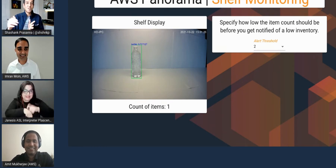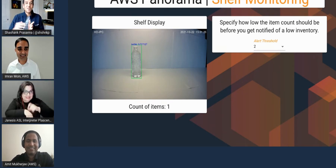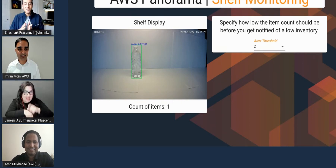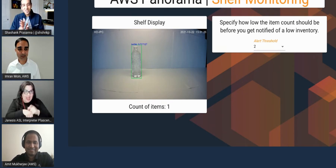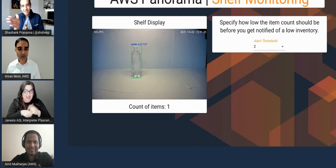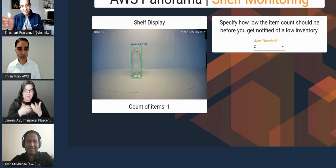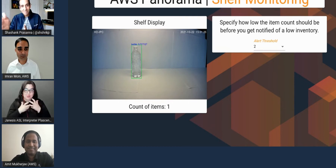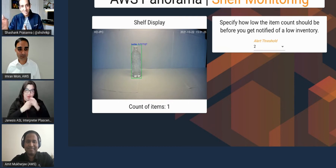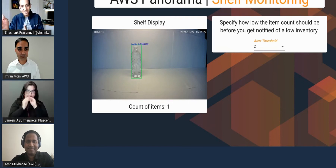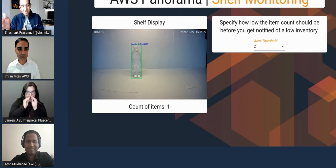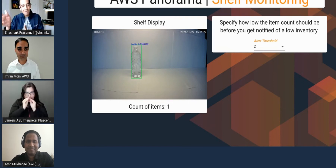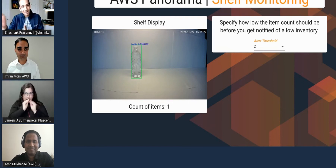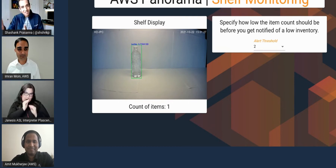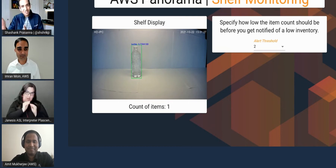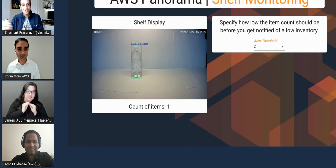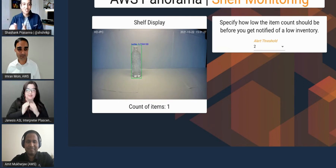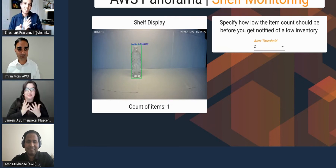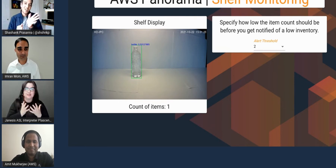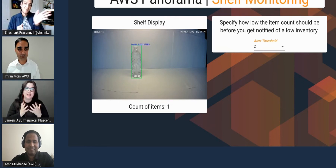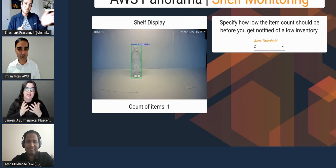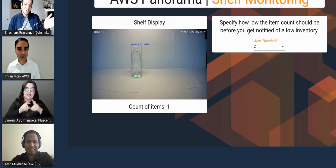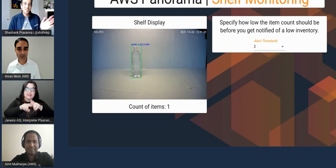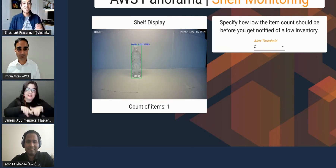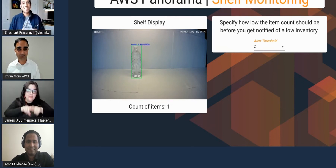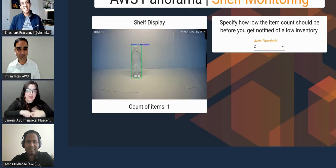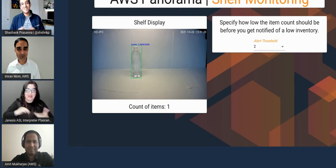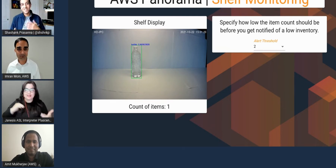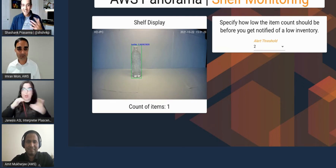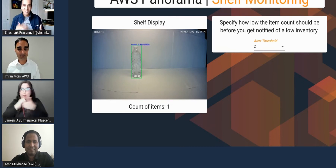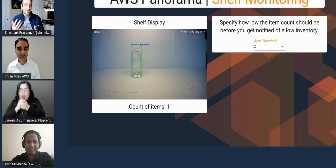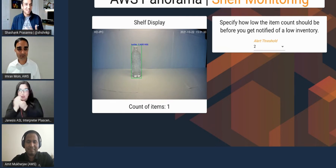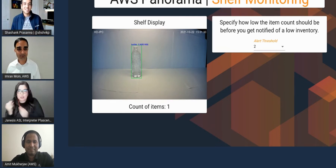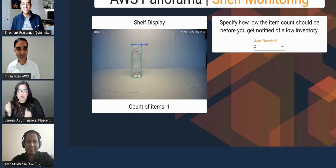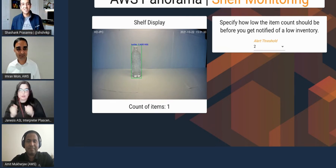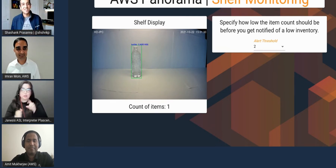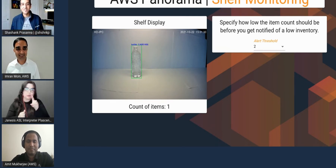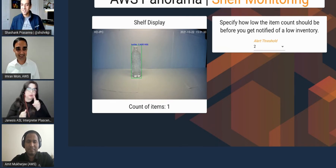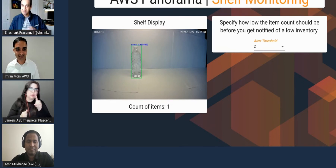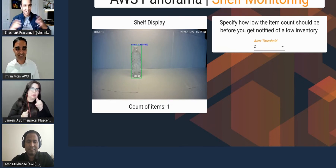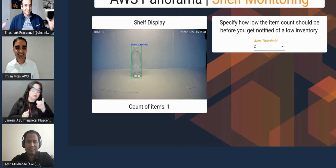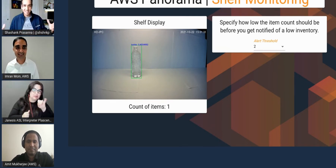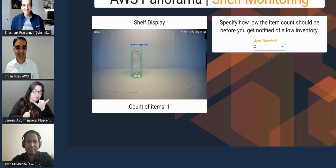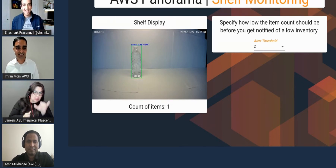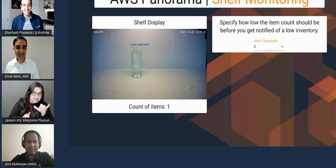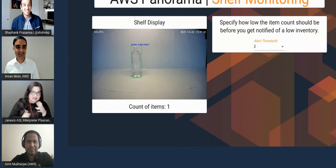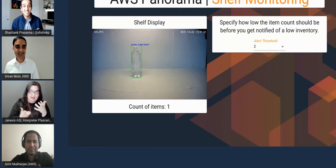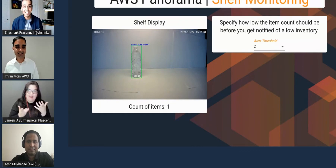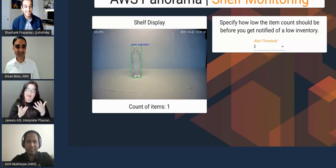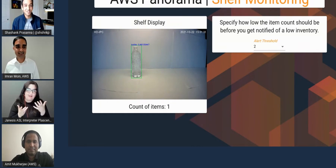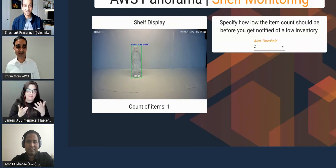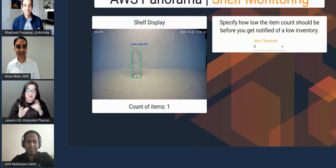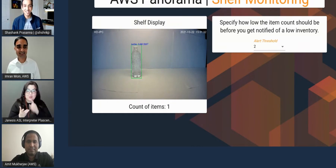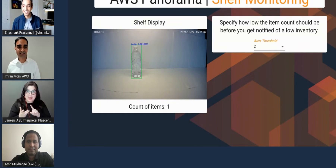You want to go to the partner solution or do it yourself? That's where-- (overlapping discussion) The answer is yes, usually, I think,